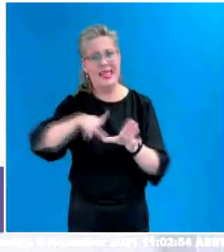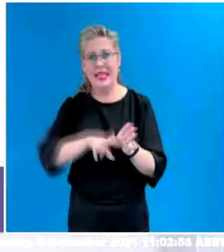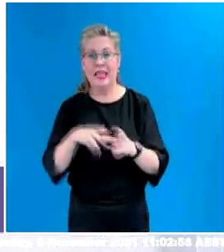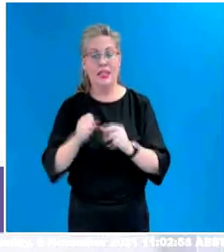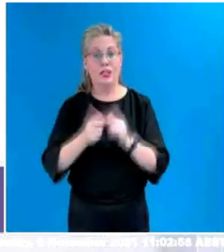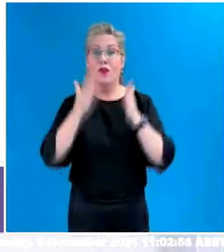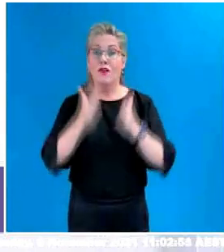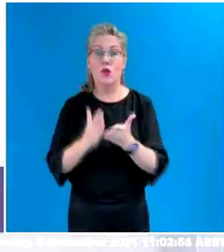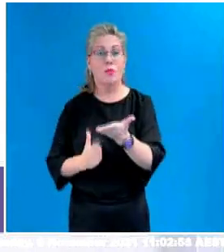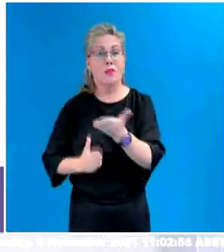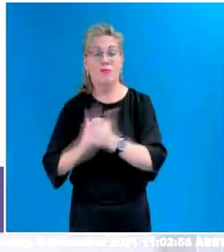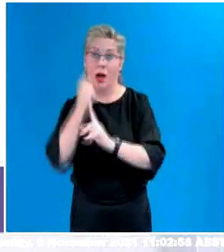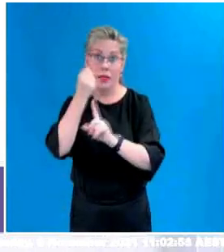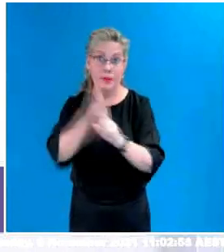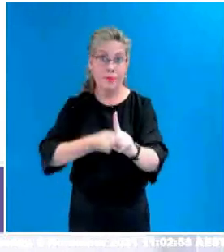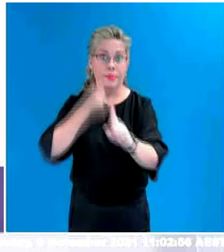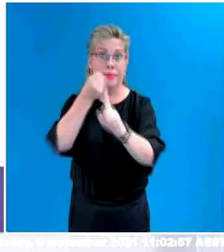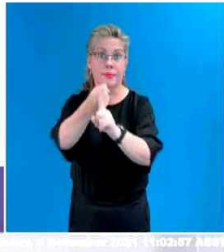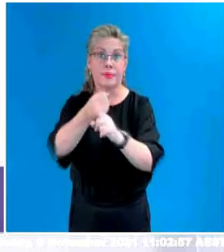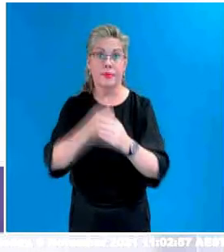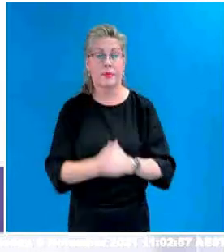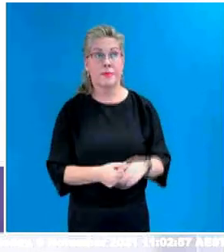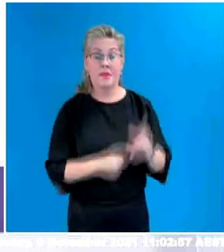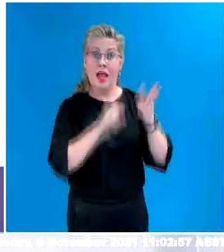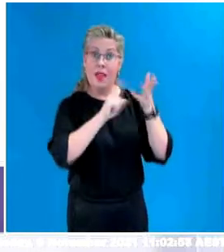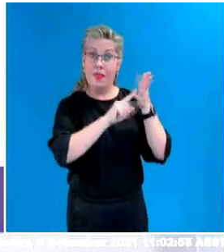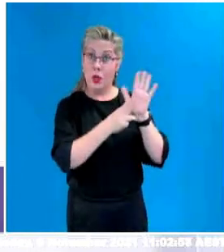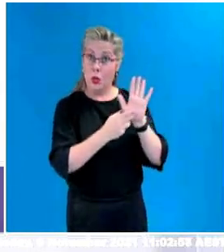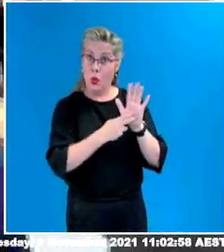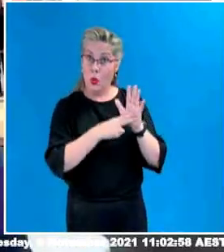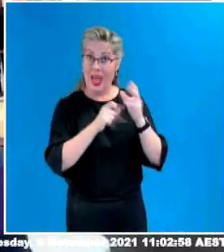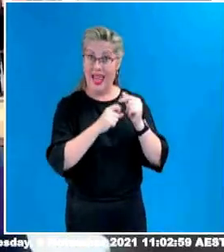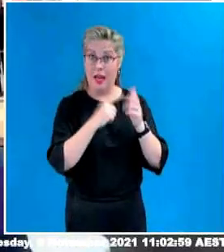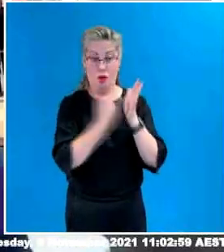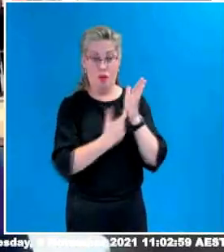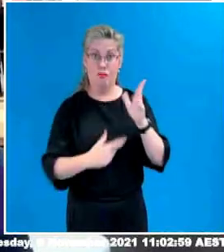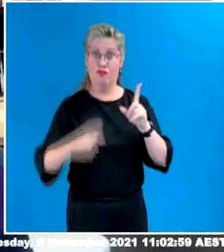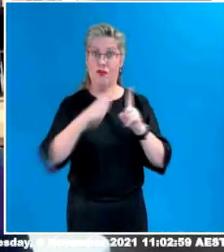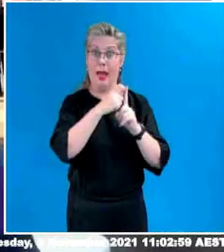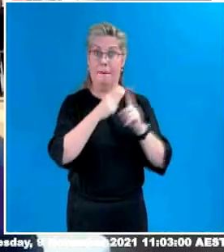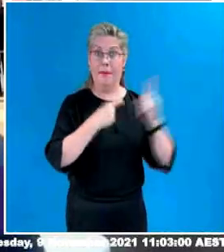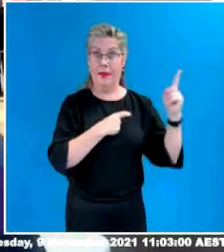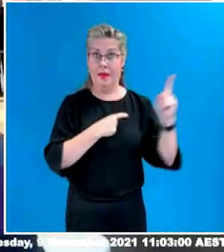What the UN special representative did when he was drafting these was not to